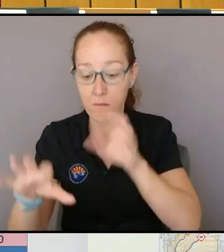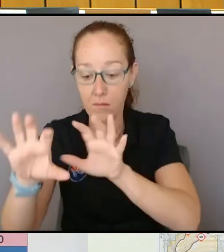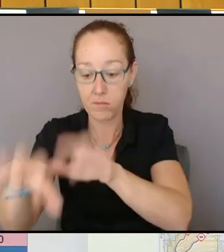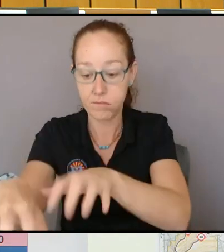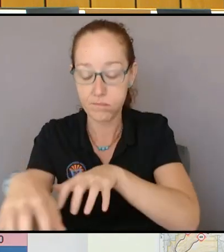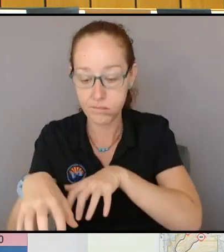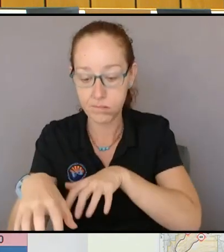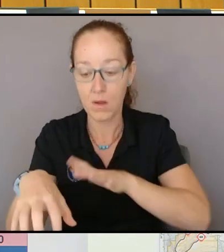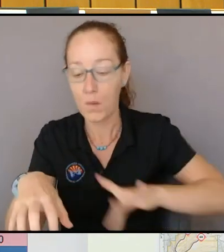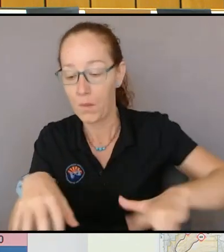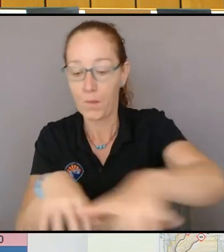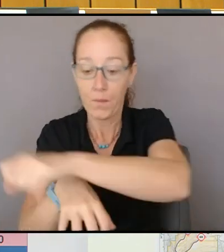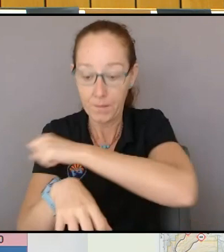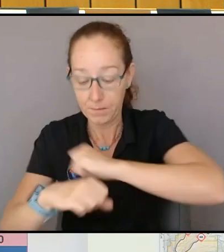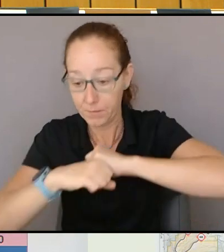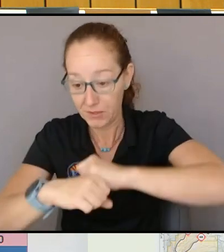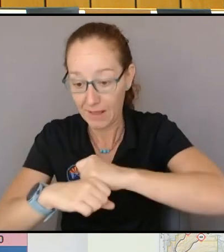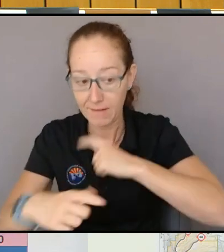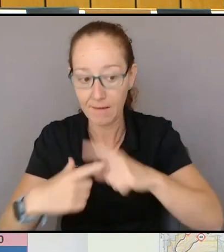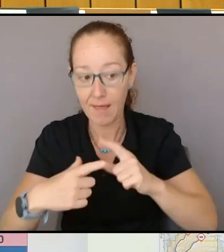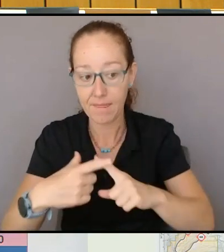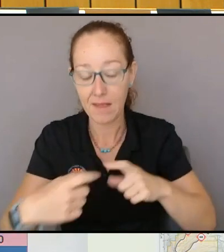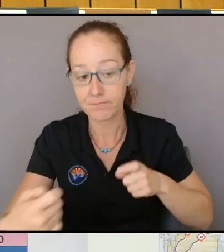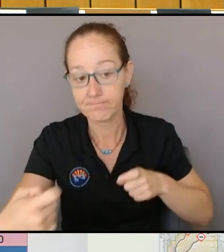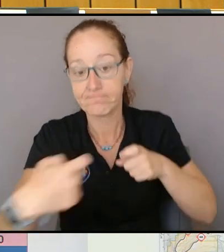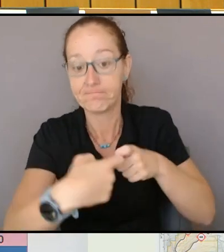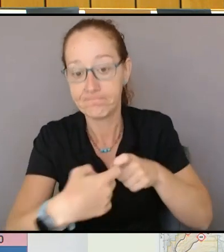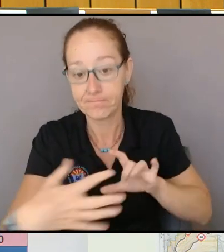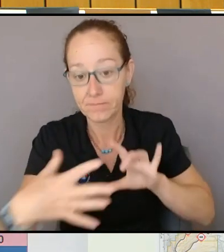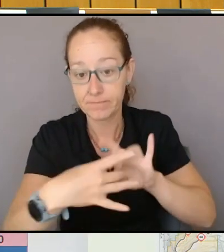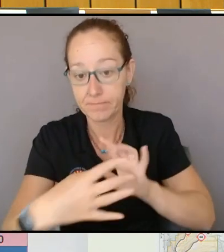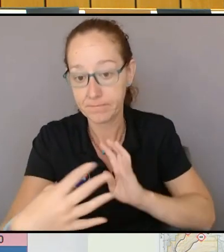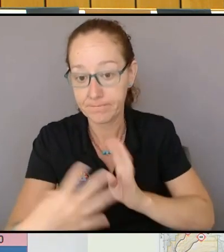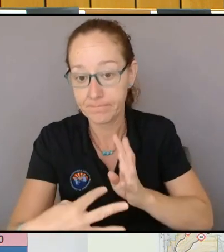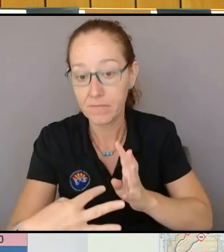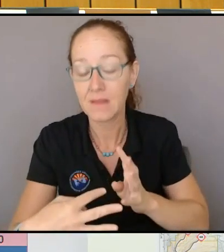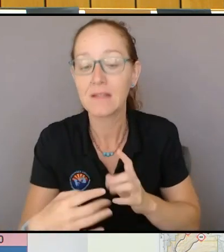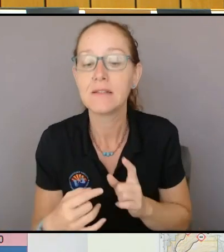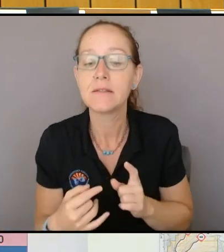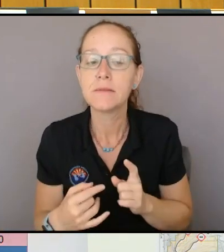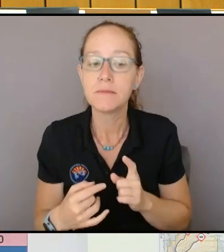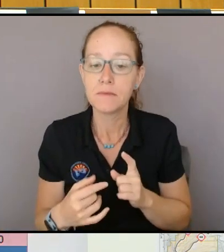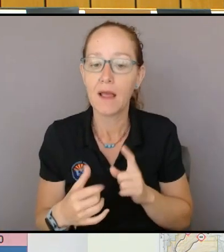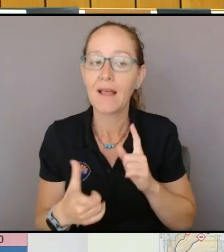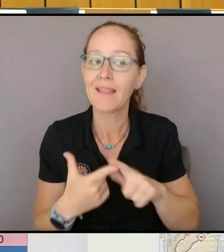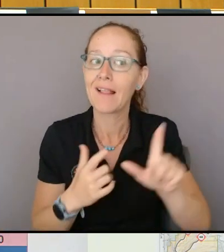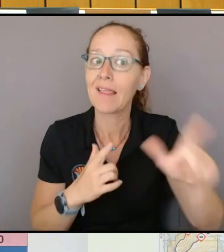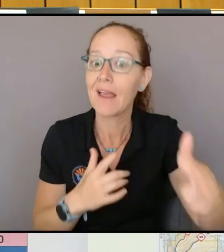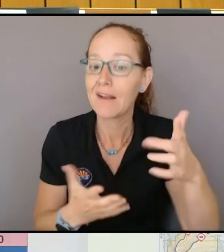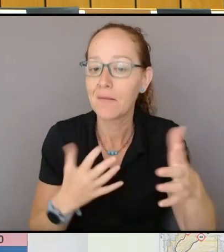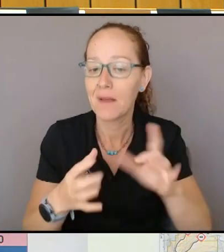right now. It's not going to happen today. It's too windy today. There's too many varibilities in the environment and we don't